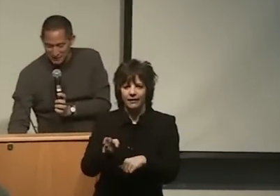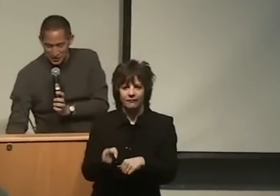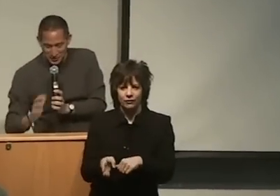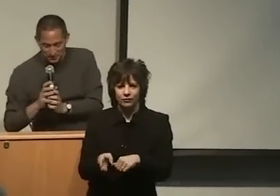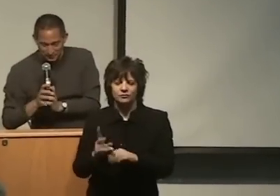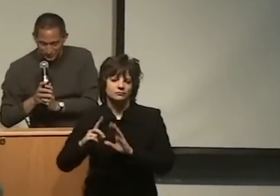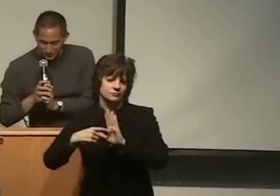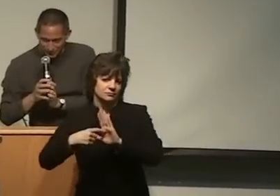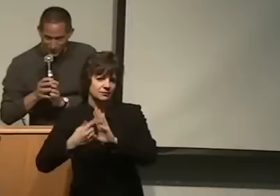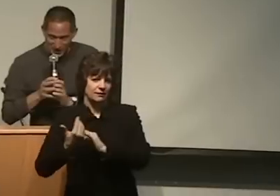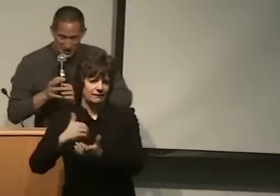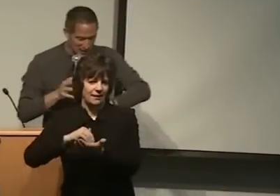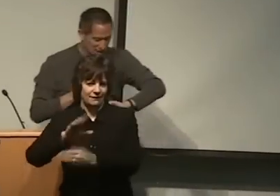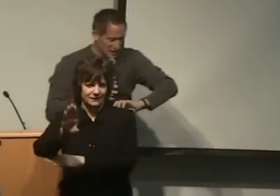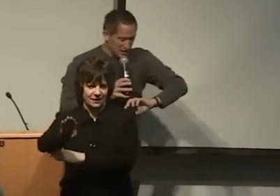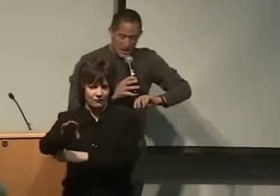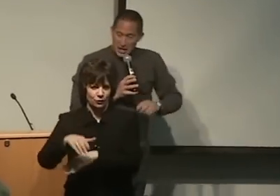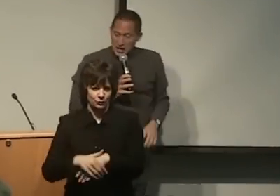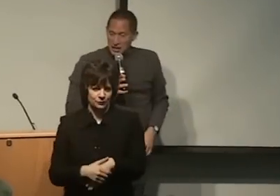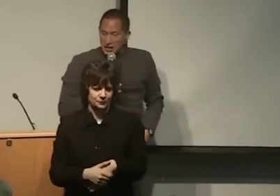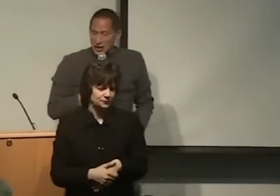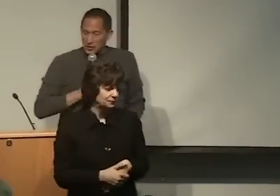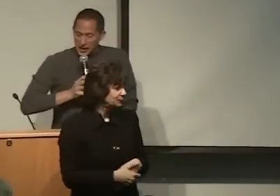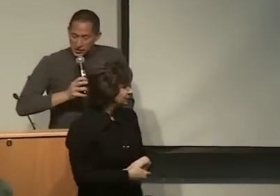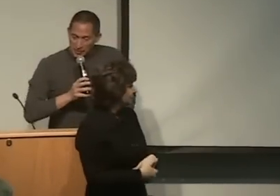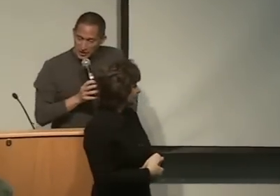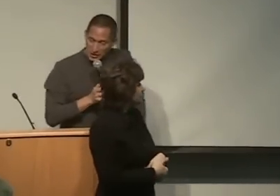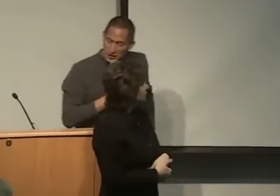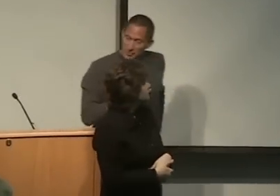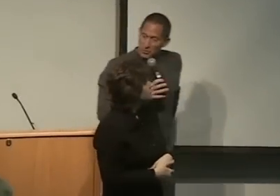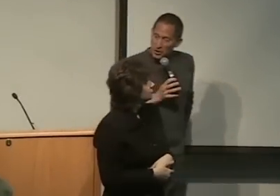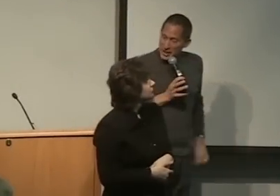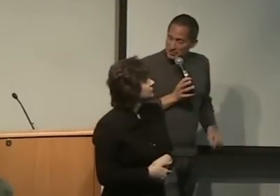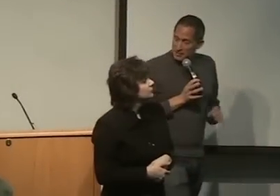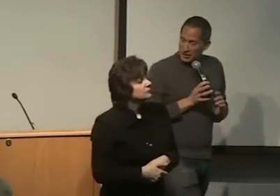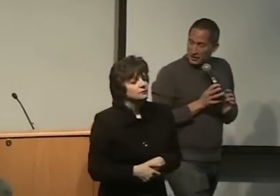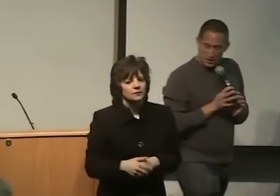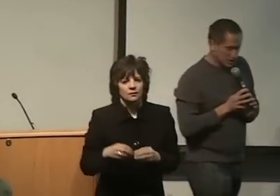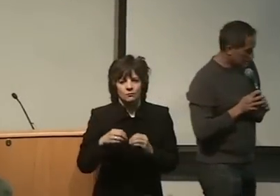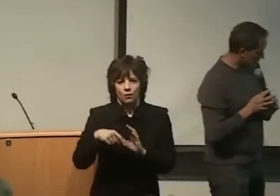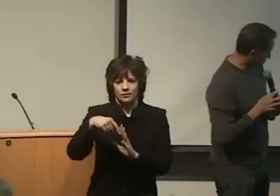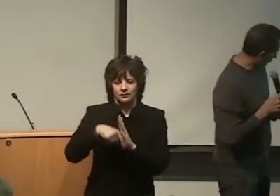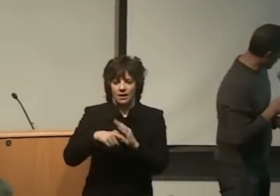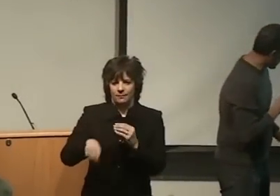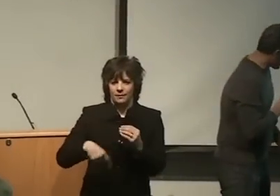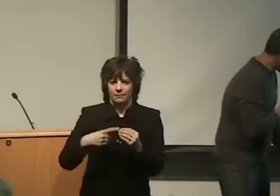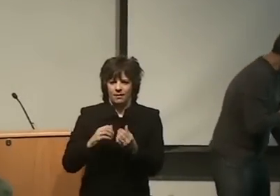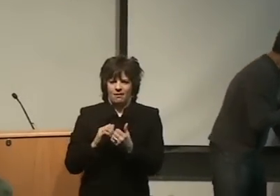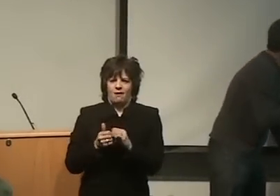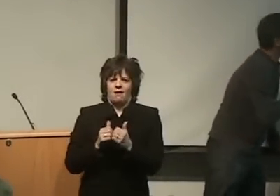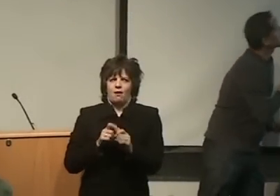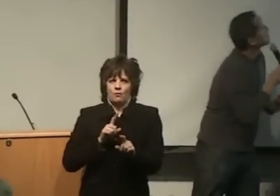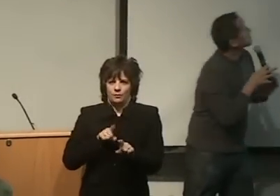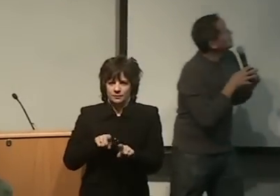Alright, so I want to talk a little bit more in depth about how we respond in social proximity.